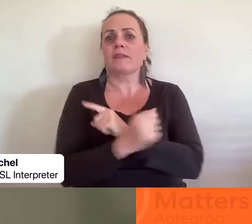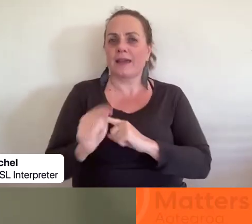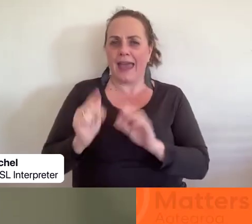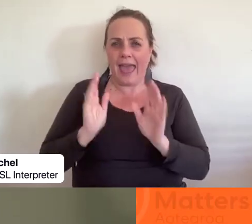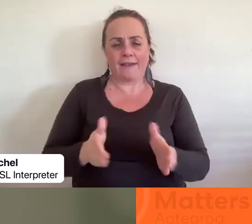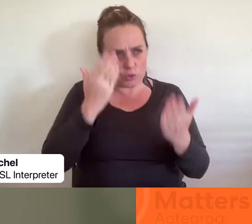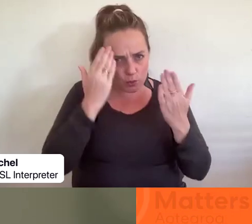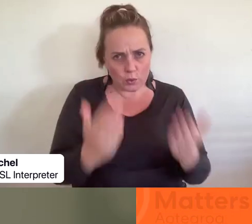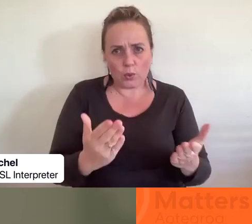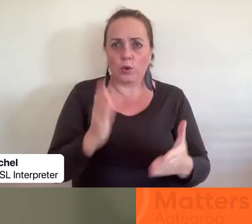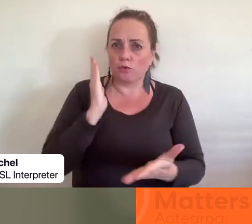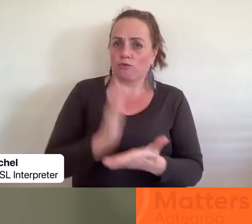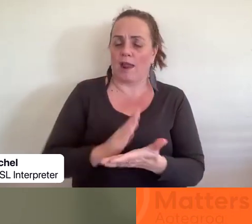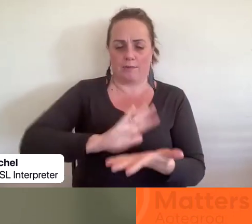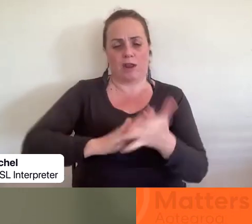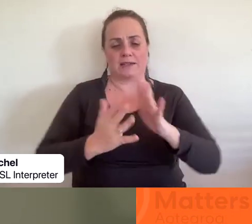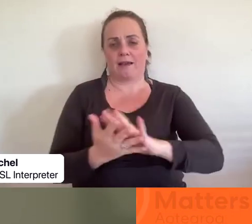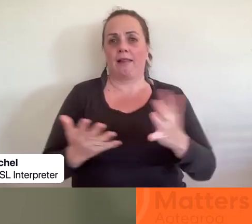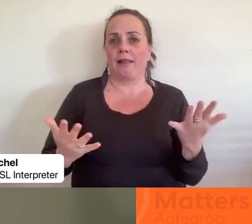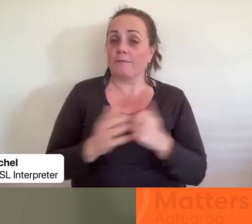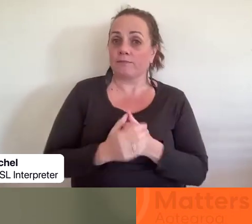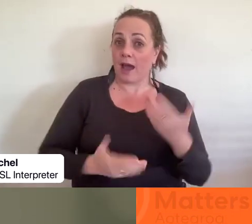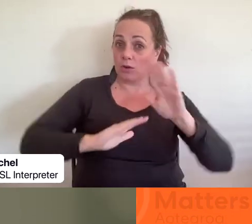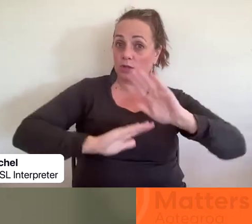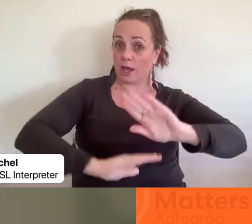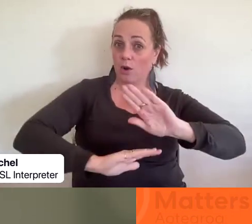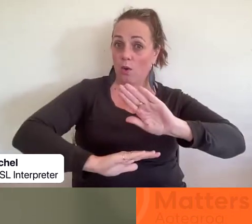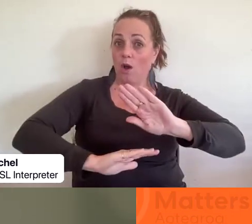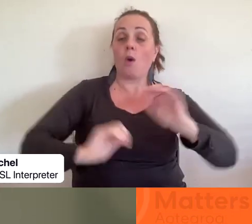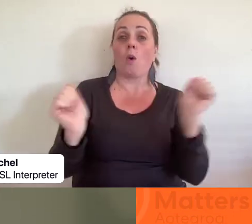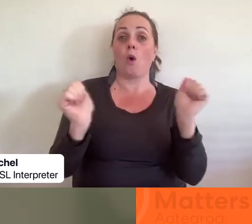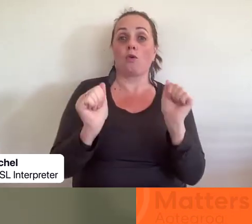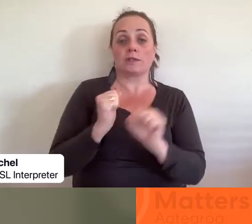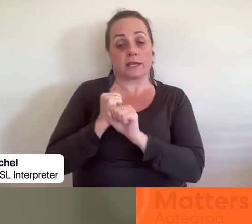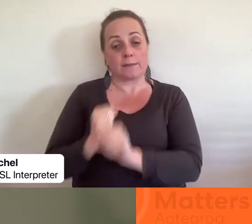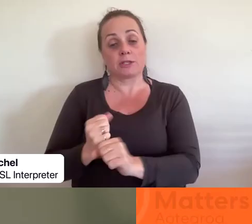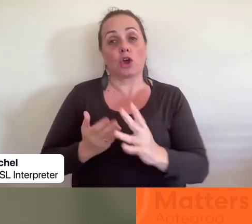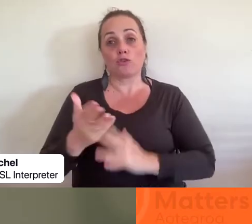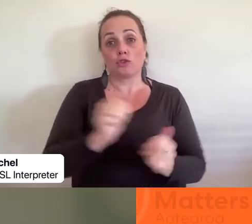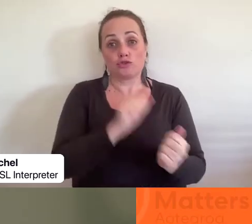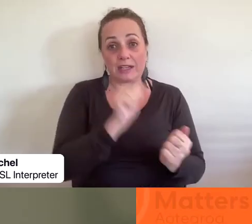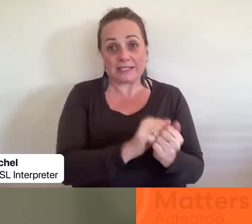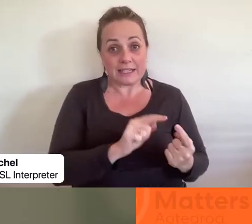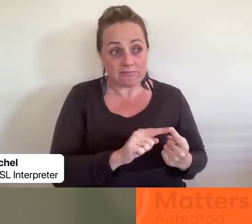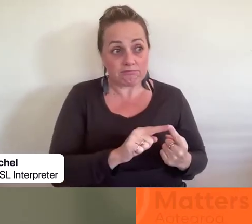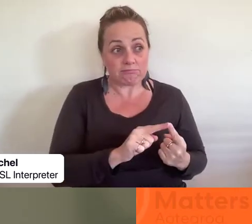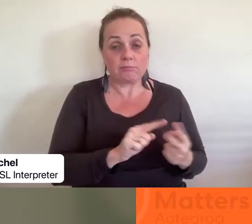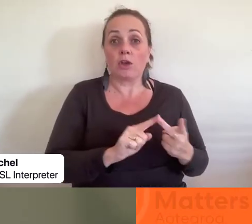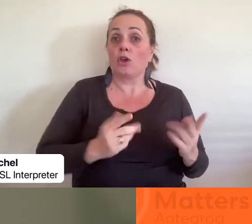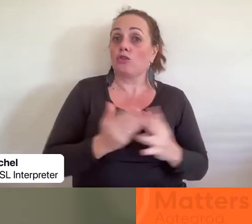us. Aotearoa has already made commitments through Te Tiriti, through our domestic laws and through